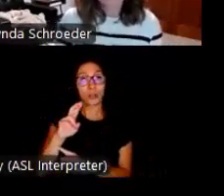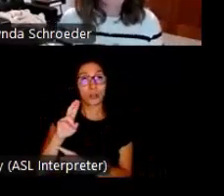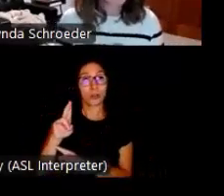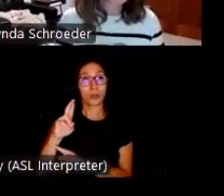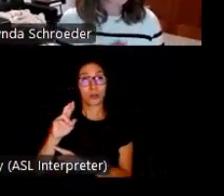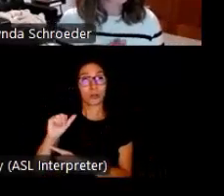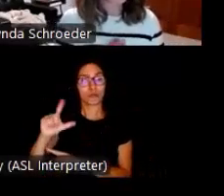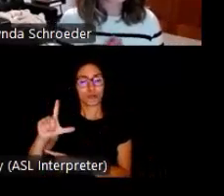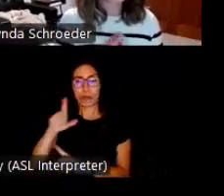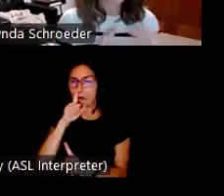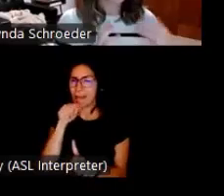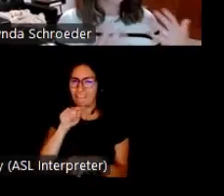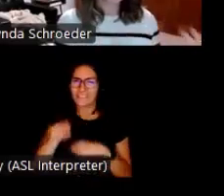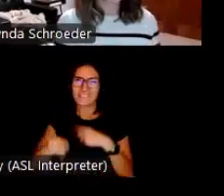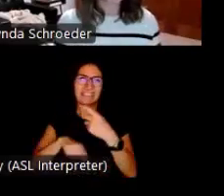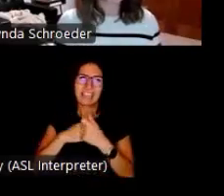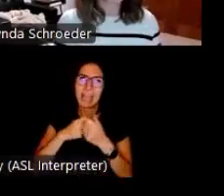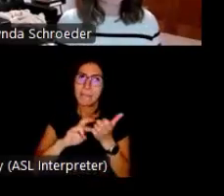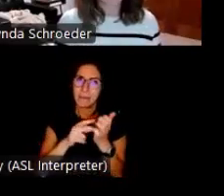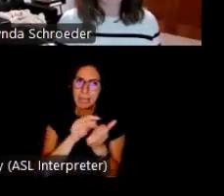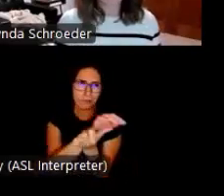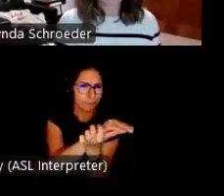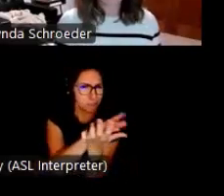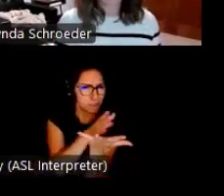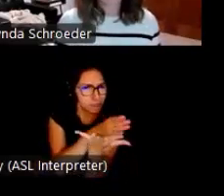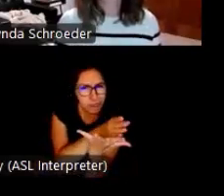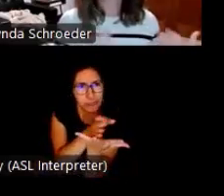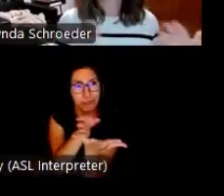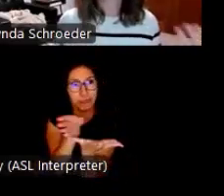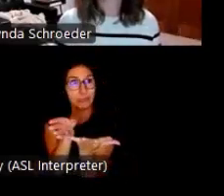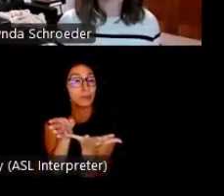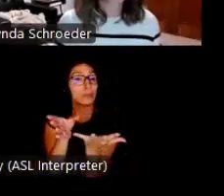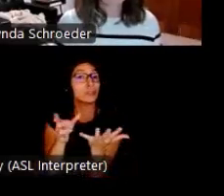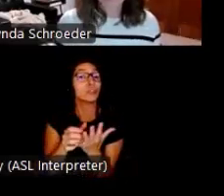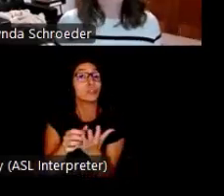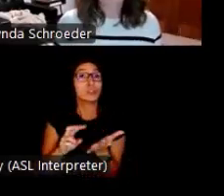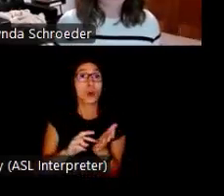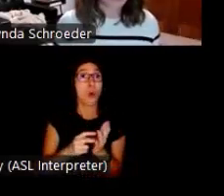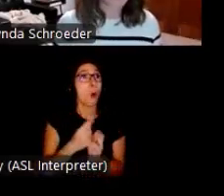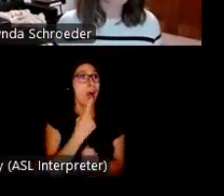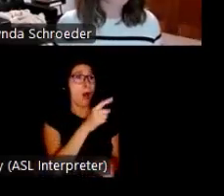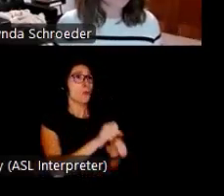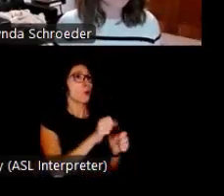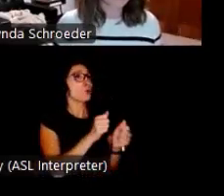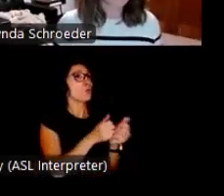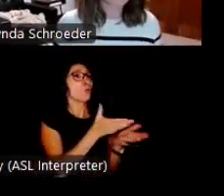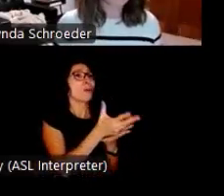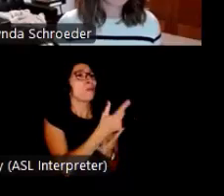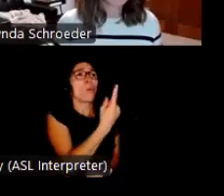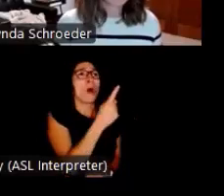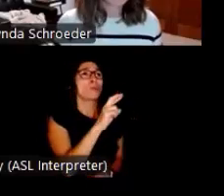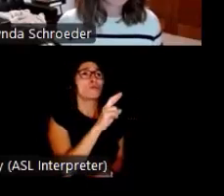So if you have worked with one rural community, you have worked with one rural community.